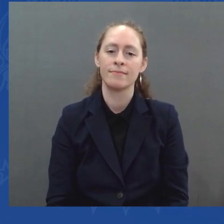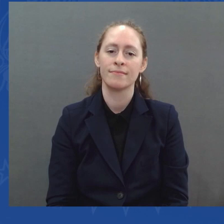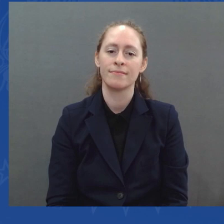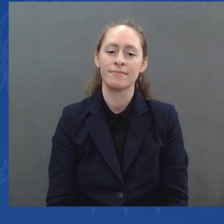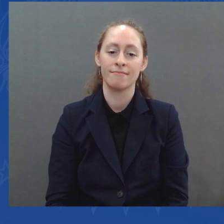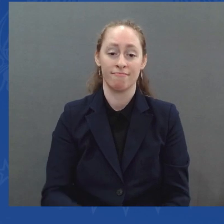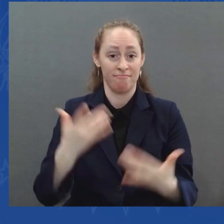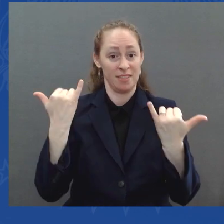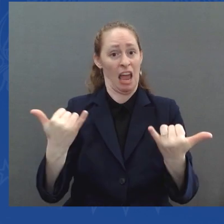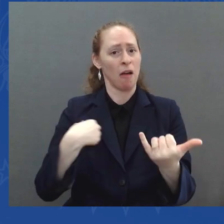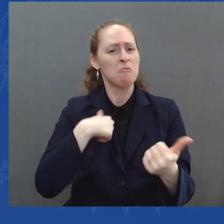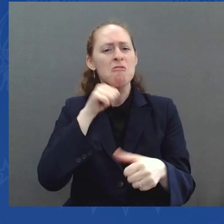in the course of our democracy.